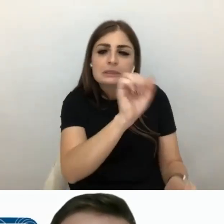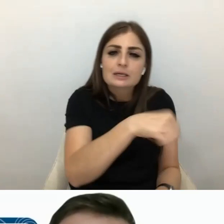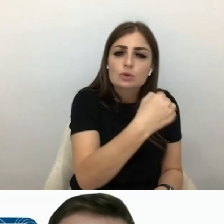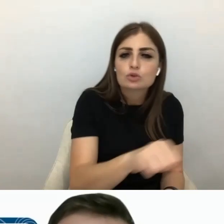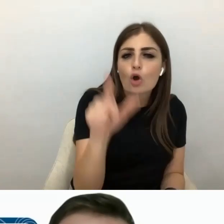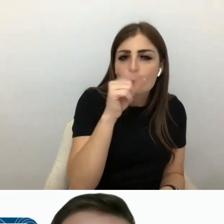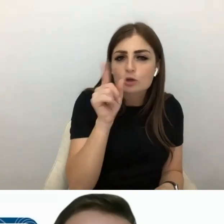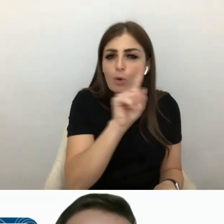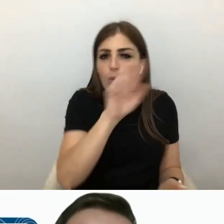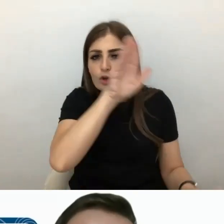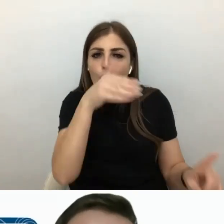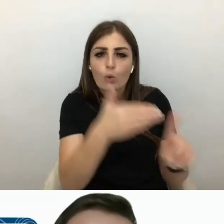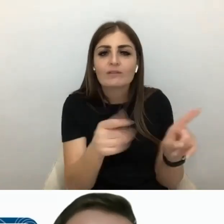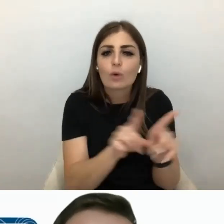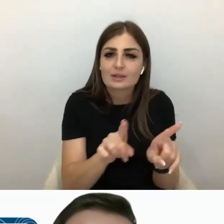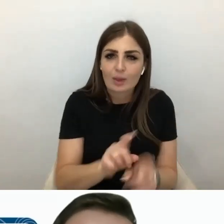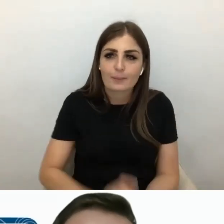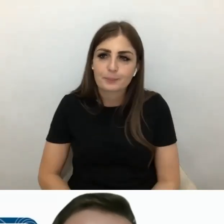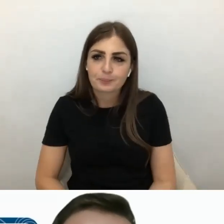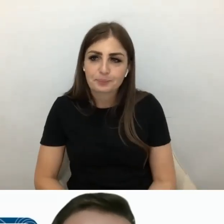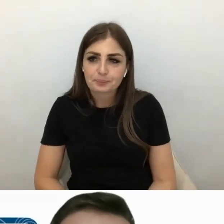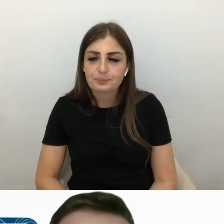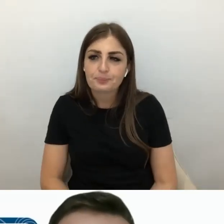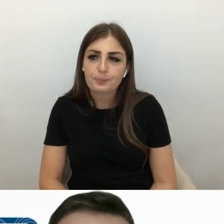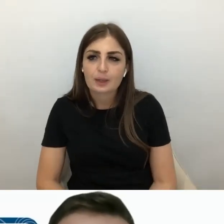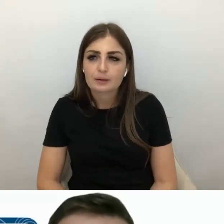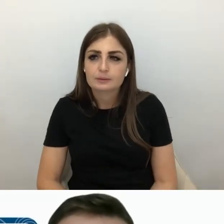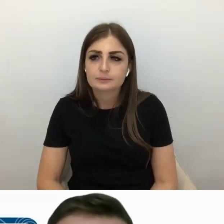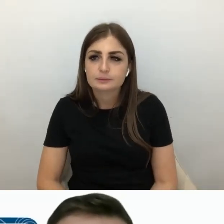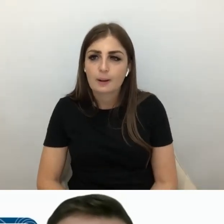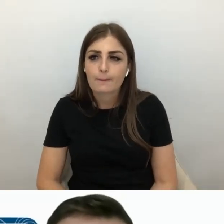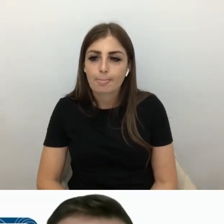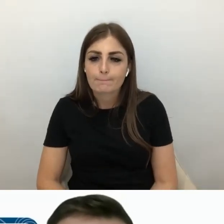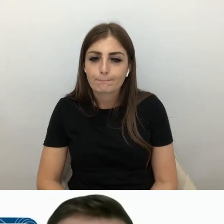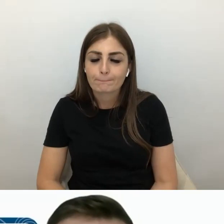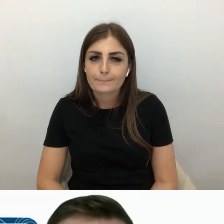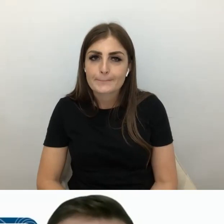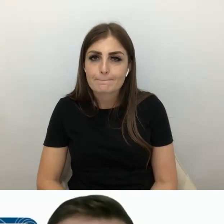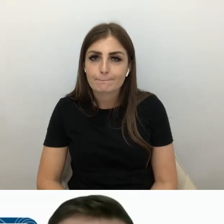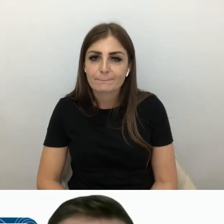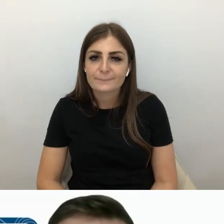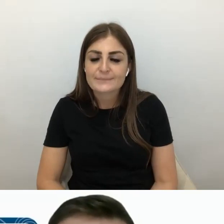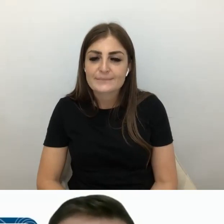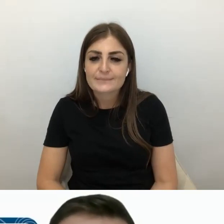are that you are looking for, so they can have a look at this with a fresh set of eyes.